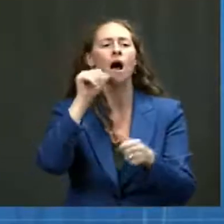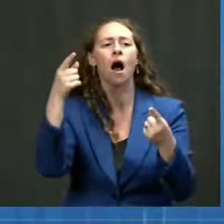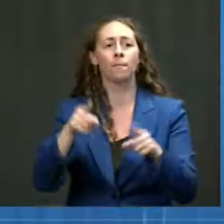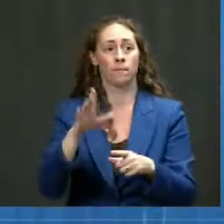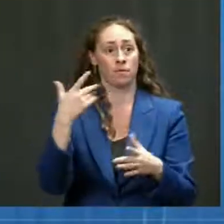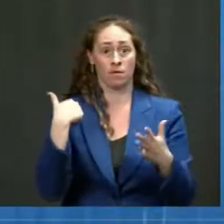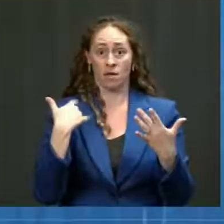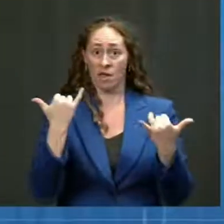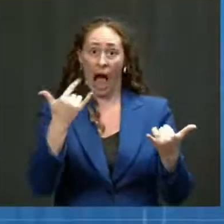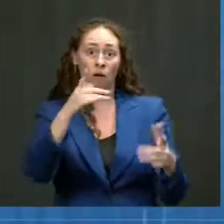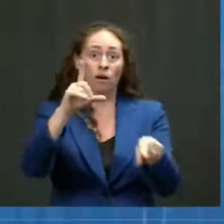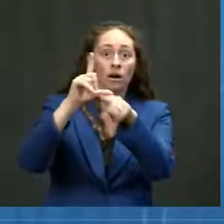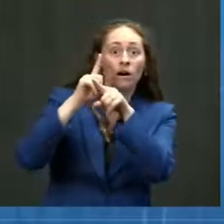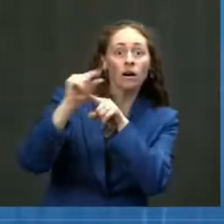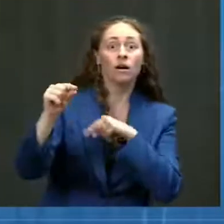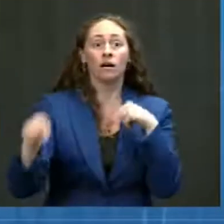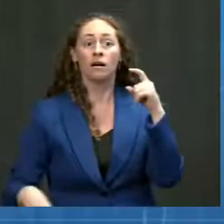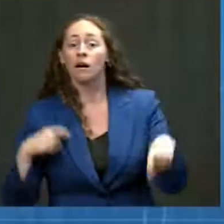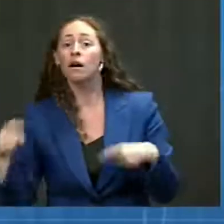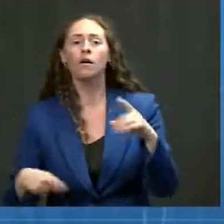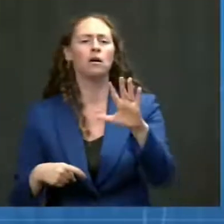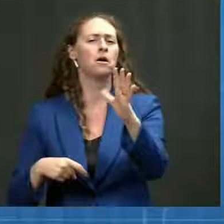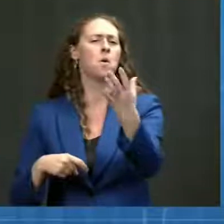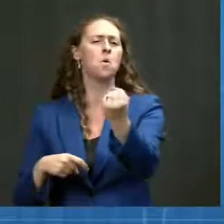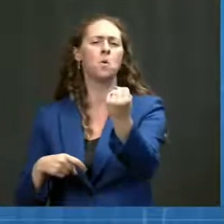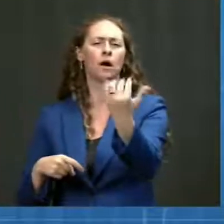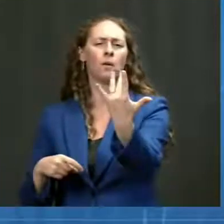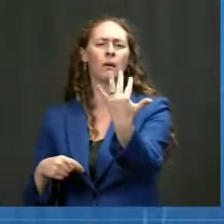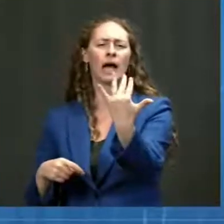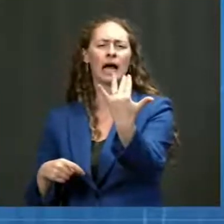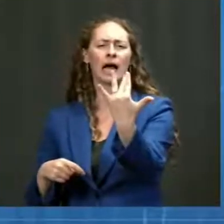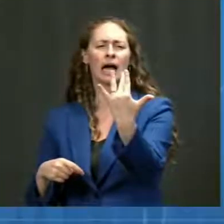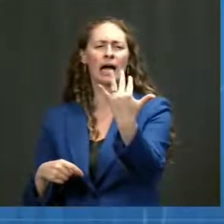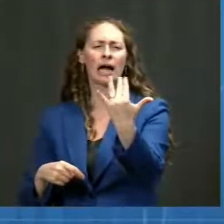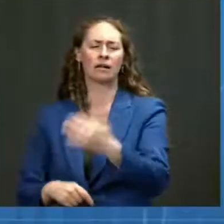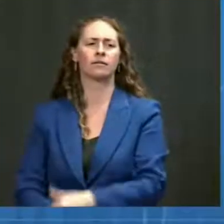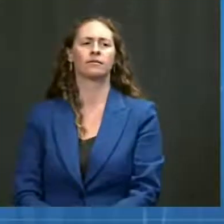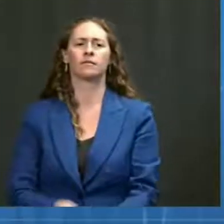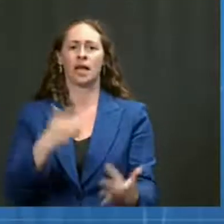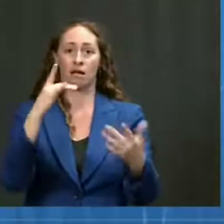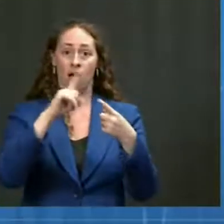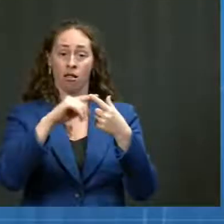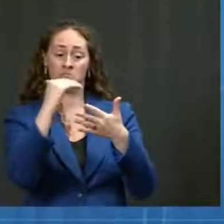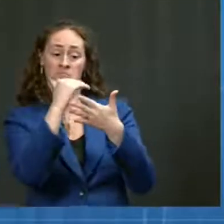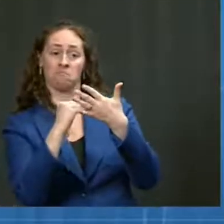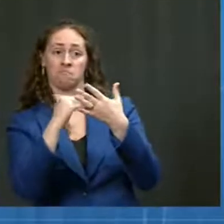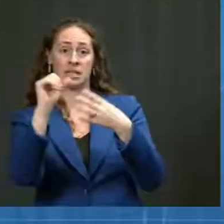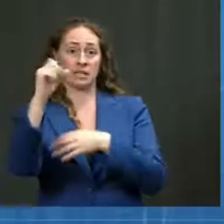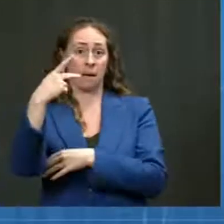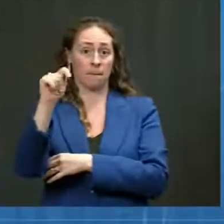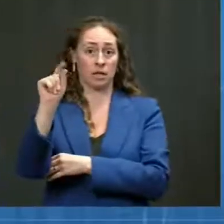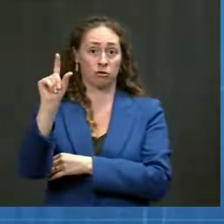DISEASE, HOSPITALIZATION AND DEATH. SO WE ARE NOT RECOMMENDING THAT YOU GO OUT AND GET A BOOSTER